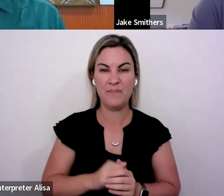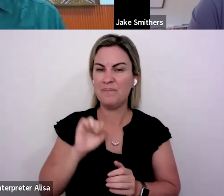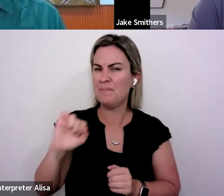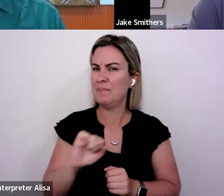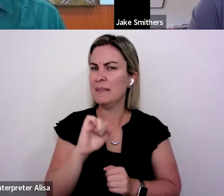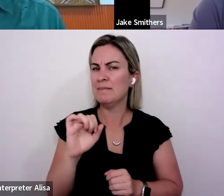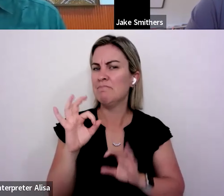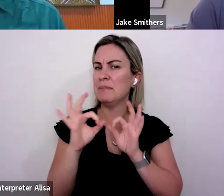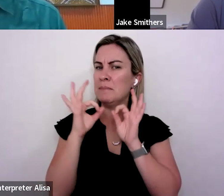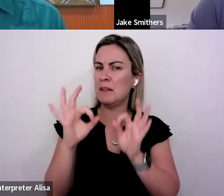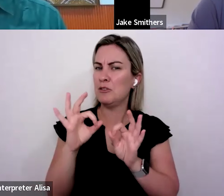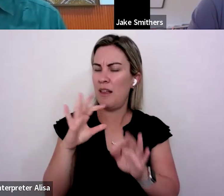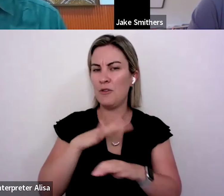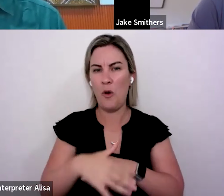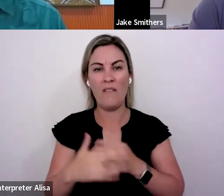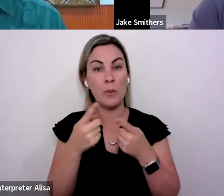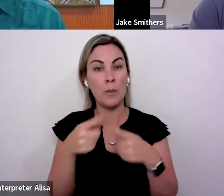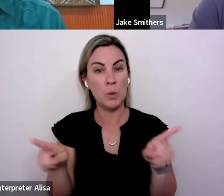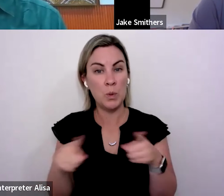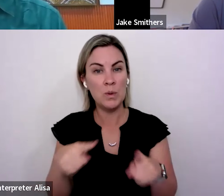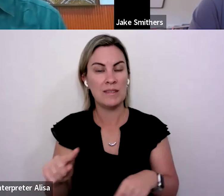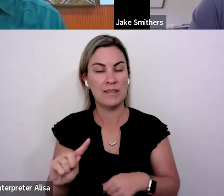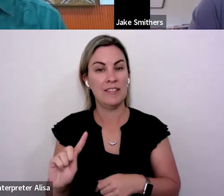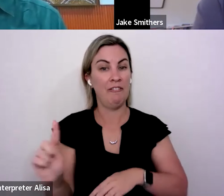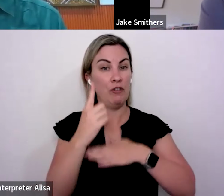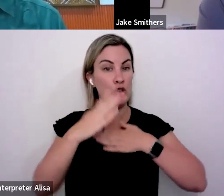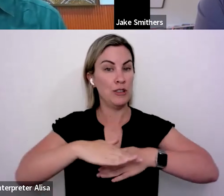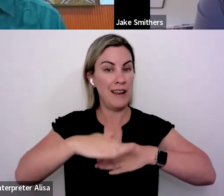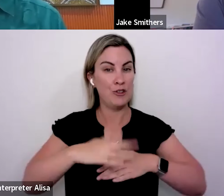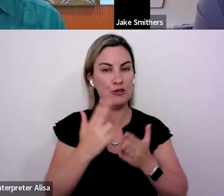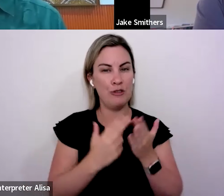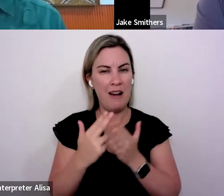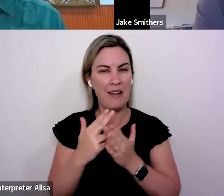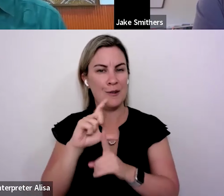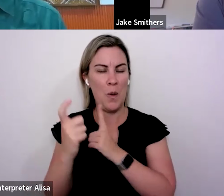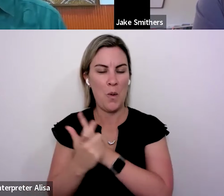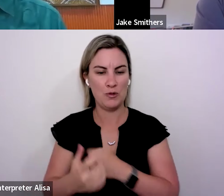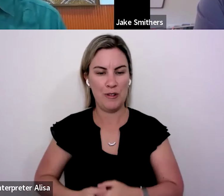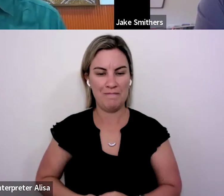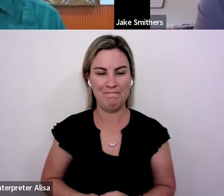Thanks, Lucy. Hi, everyone.